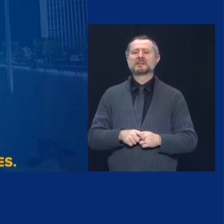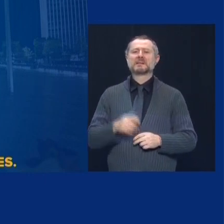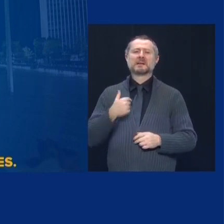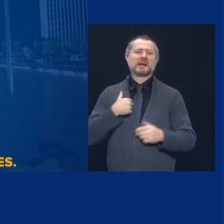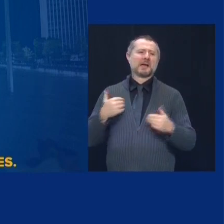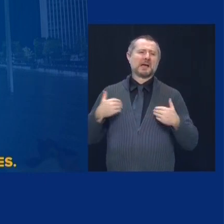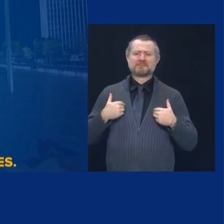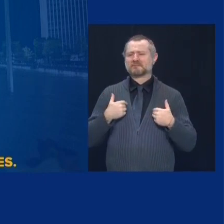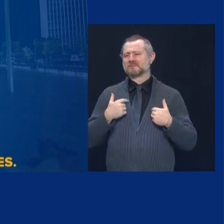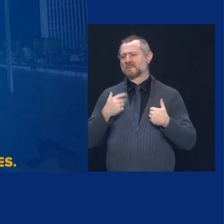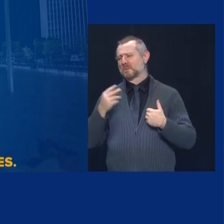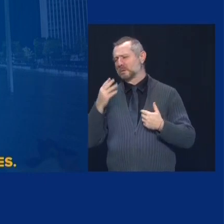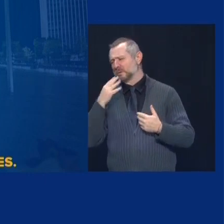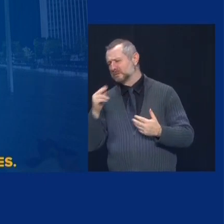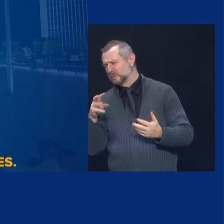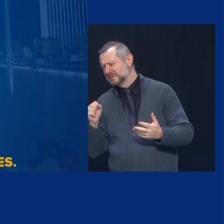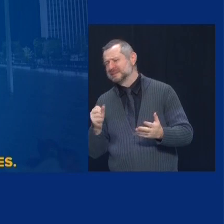BRING HOME AND BE SUCCESSFUL.